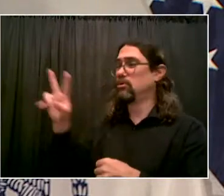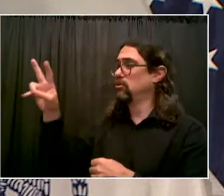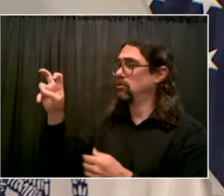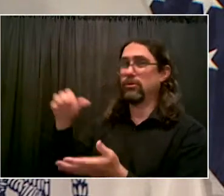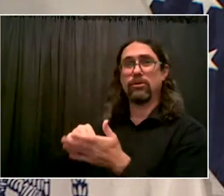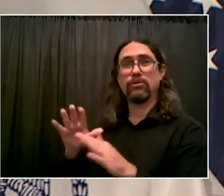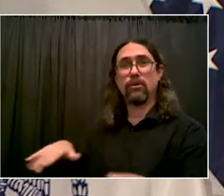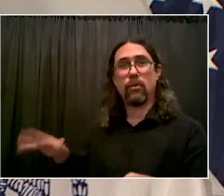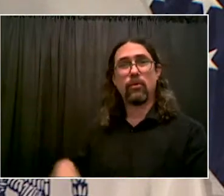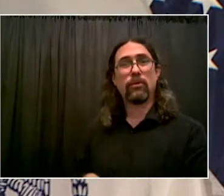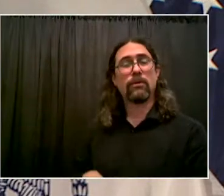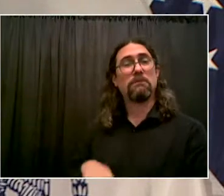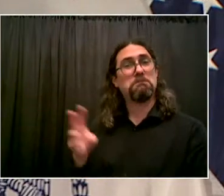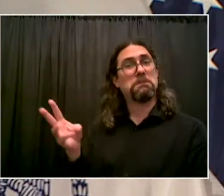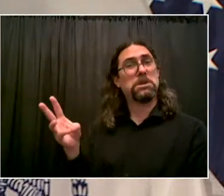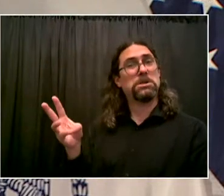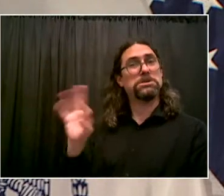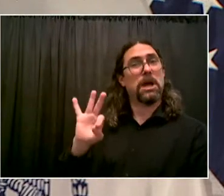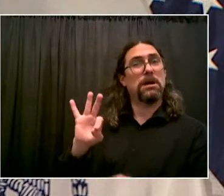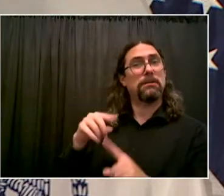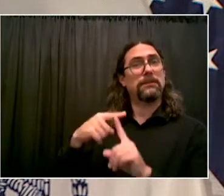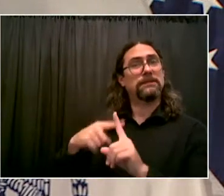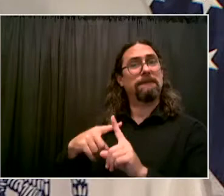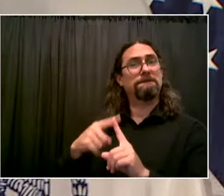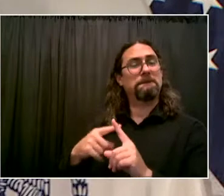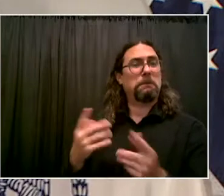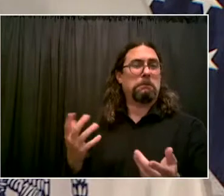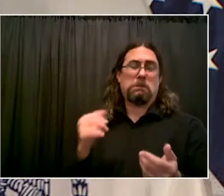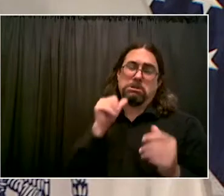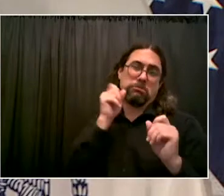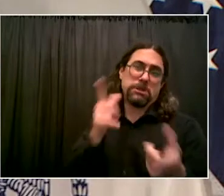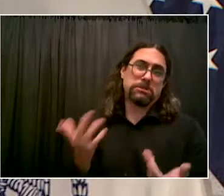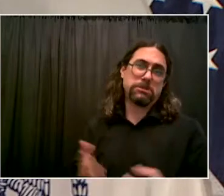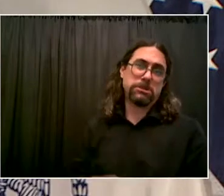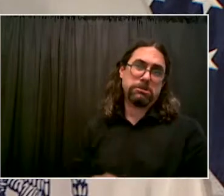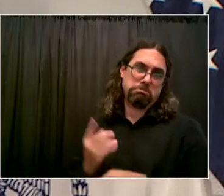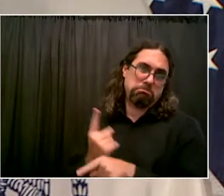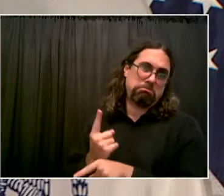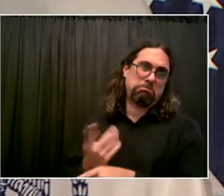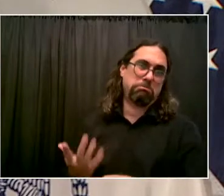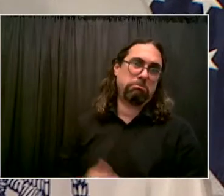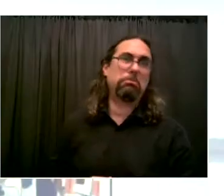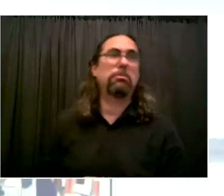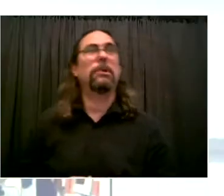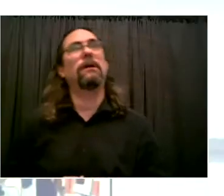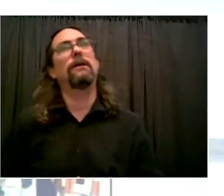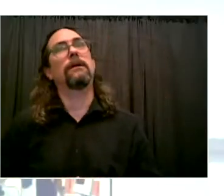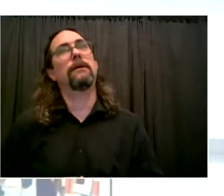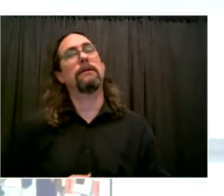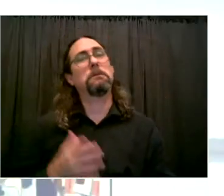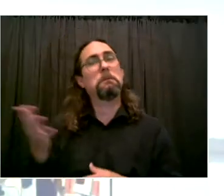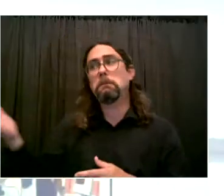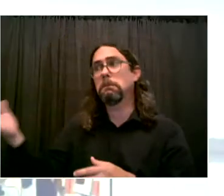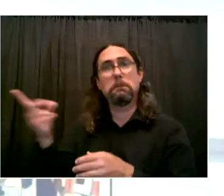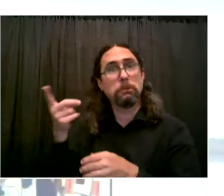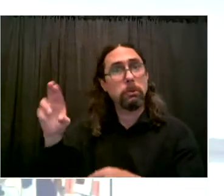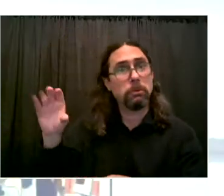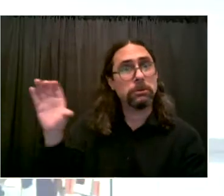THE DOCTORS CAN SPEAK TO THAT? THANK YOU, WE